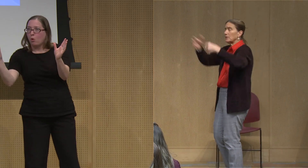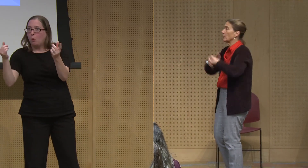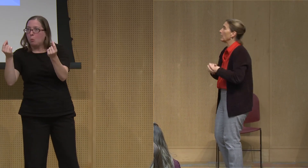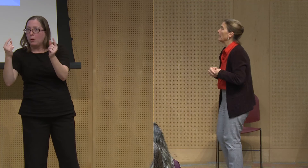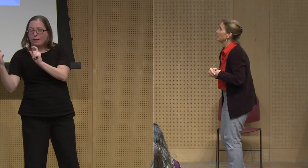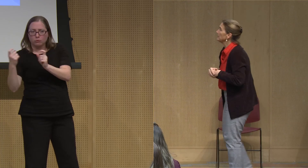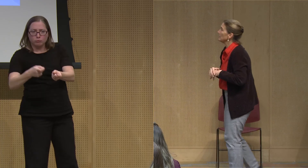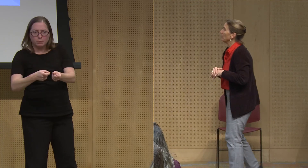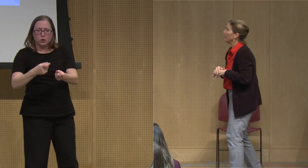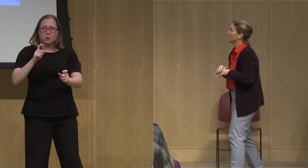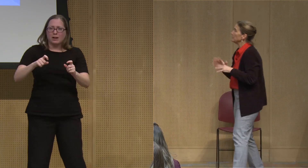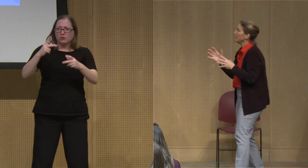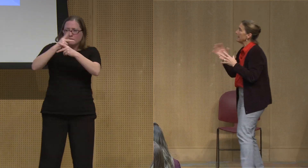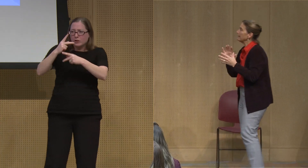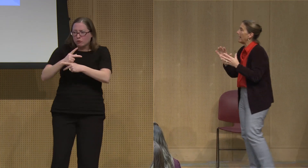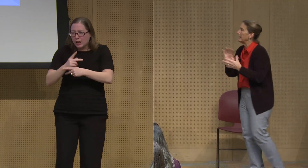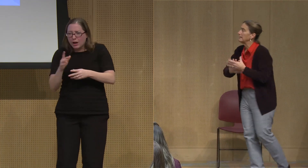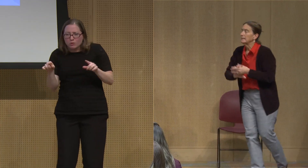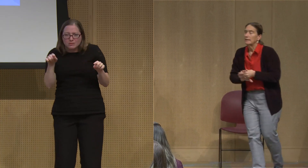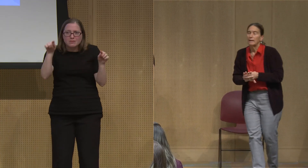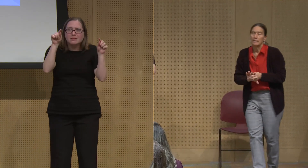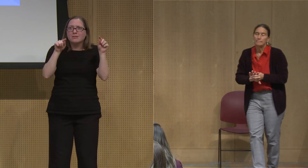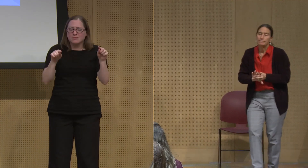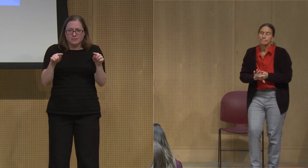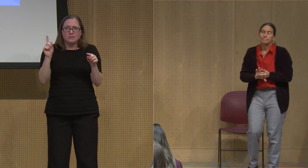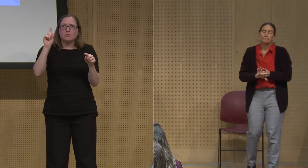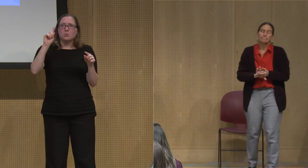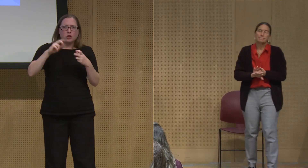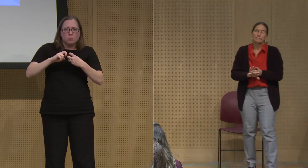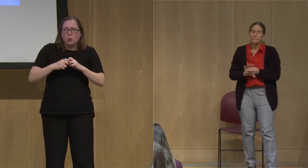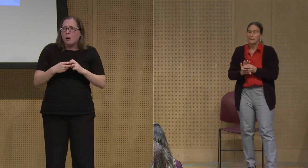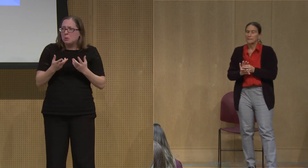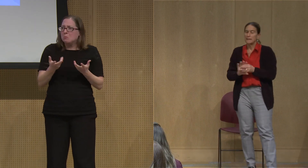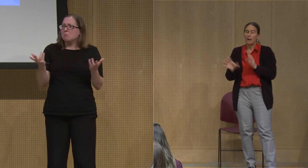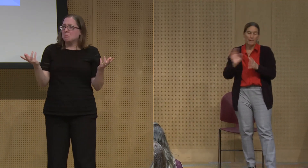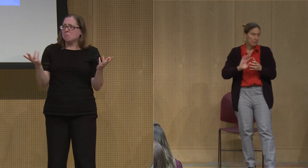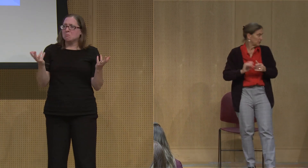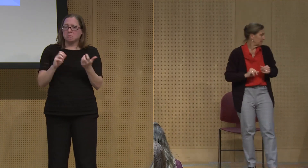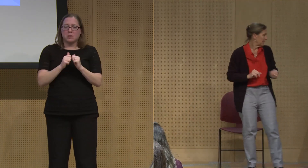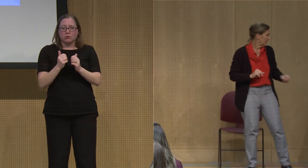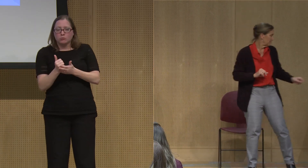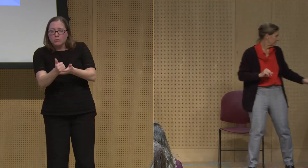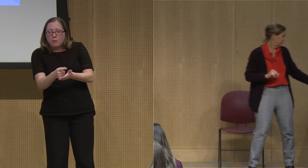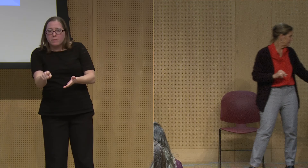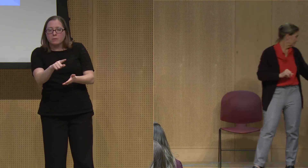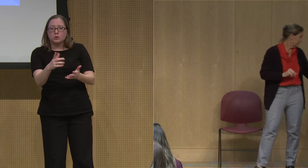AROUND THERE TO MAKE THAT, UM-- TO HELP THAT PERSON BE, UM, MORE HEALTHY.